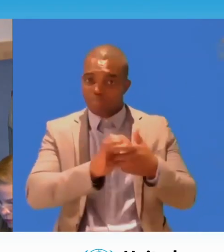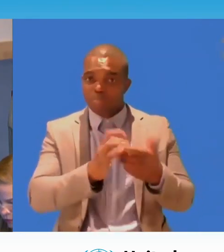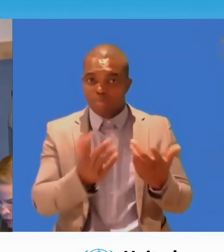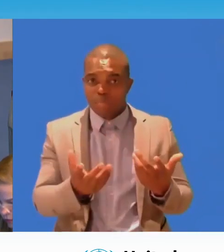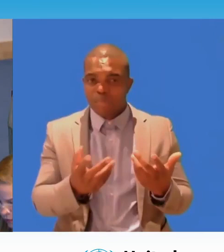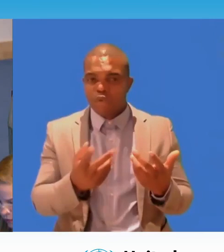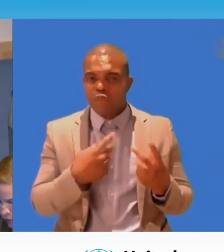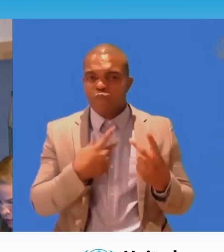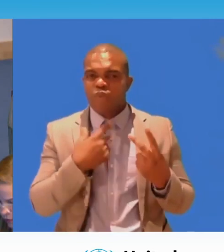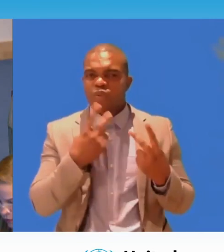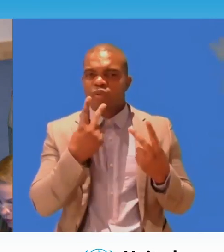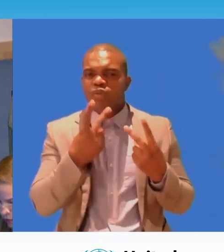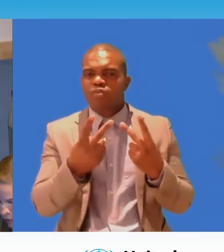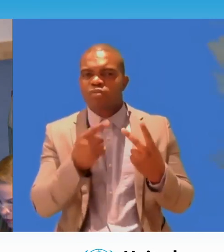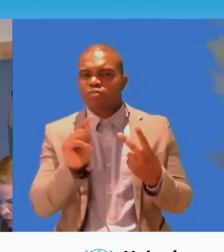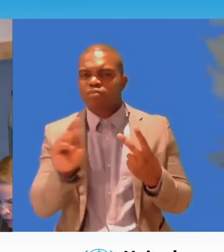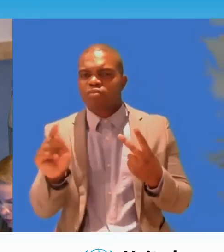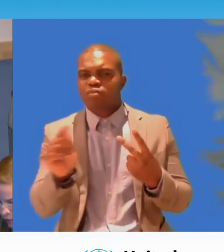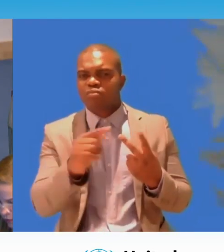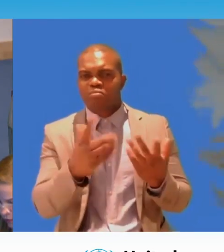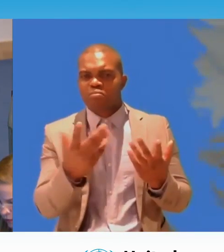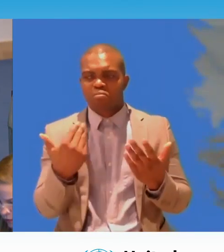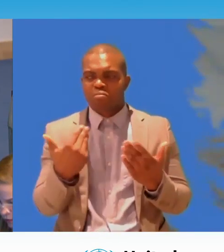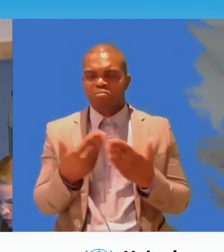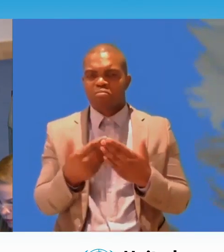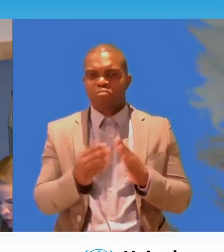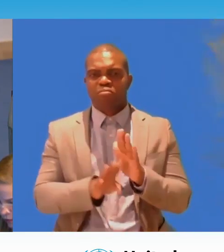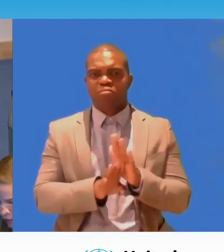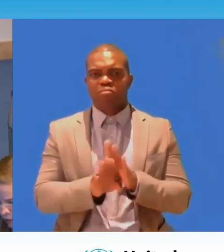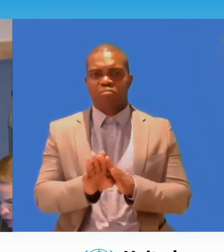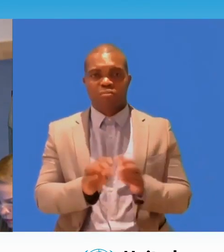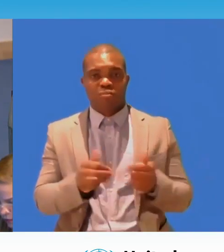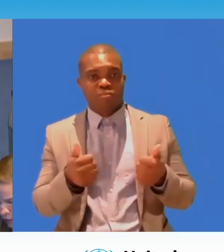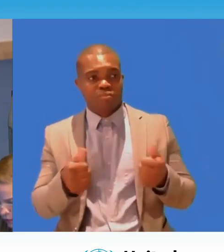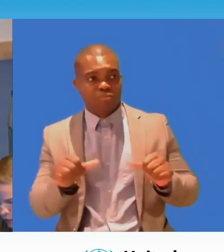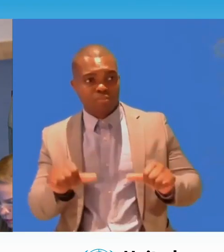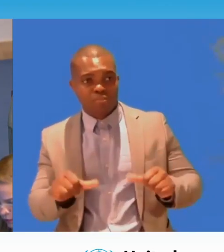it takes about 20 years to resolve a problem and certainly for sure we are not where we